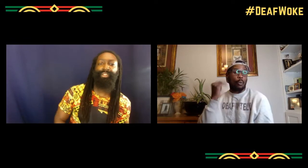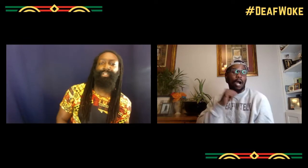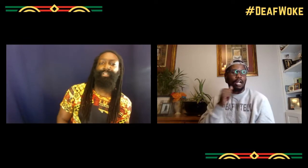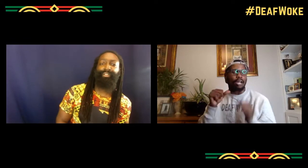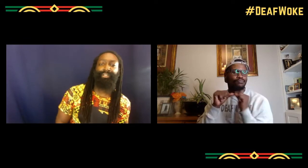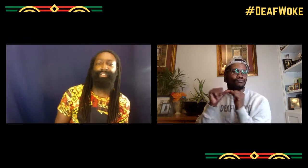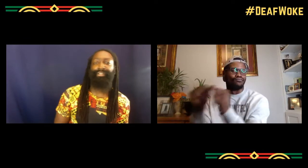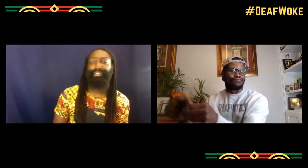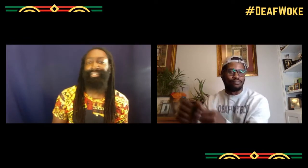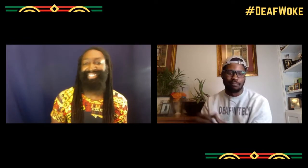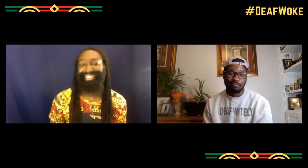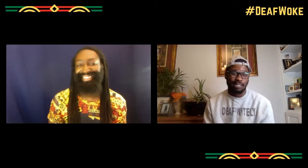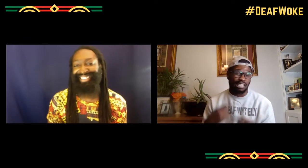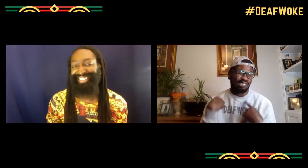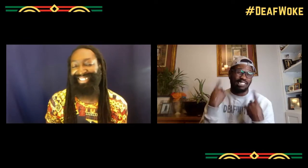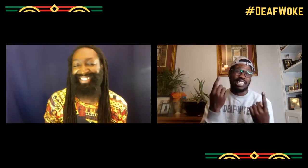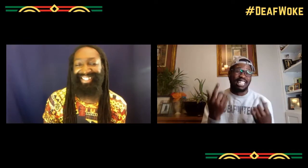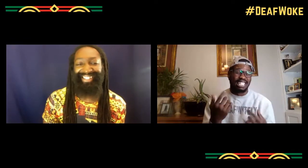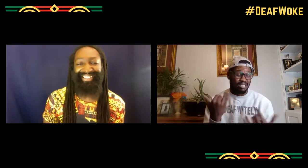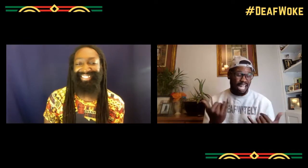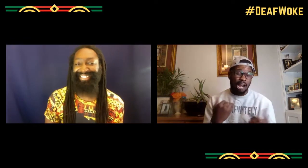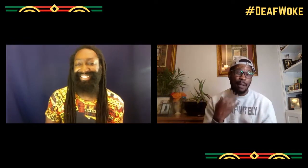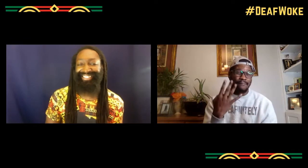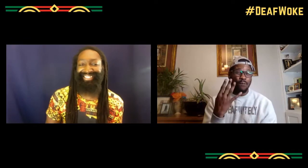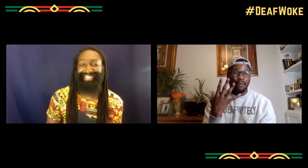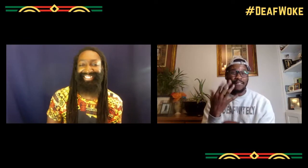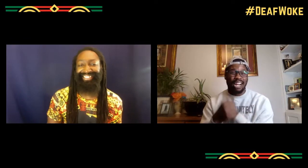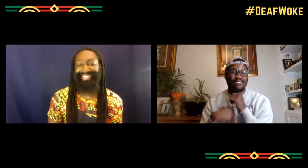And then they pass that message on and then, you know, they learn one day.